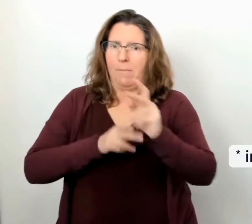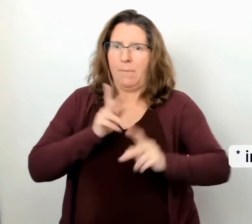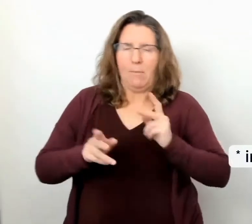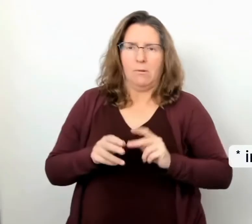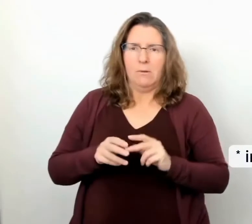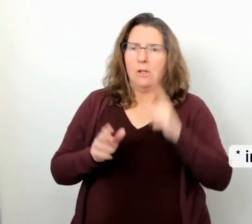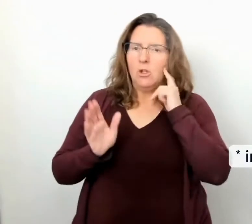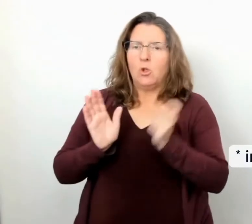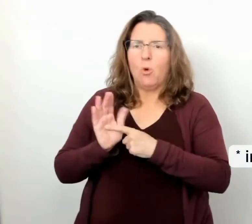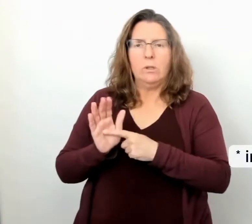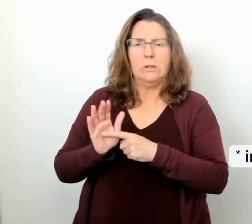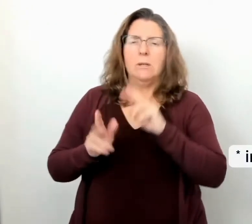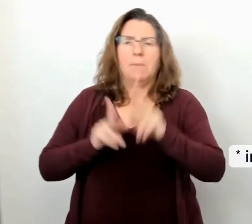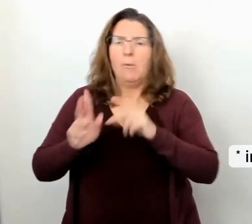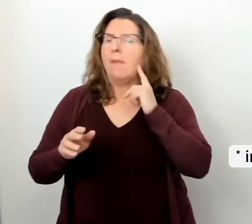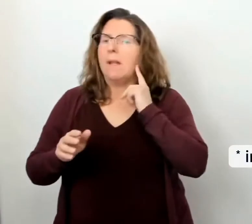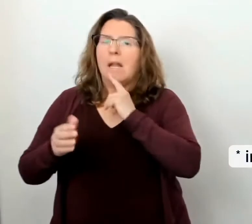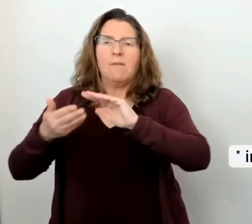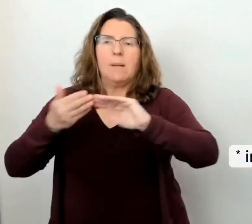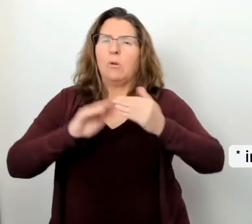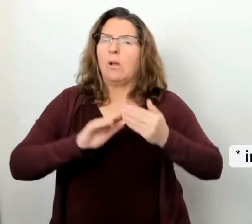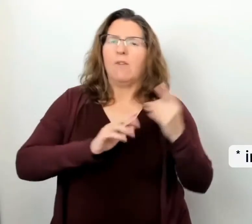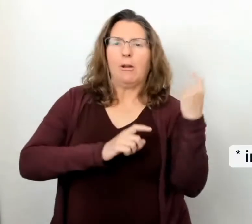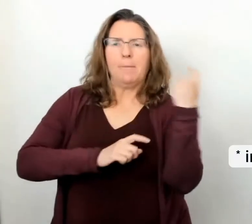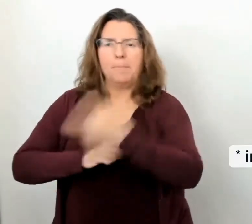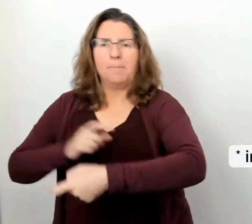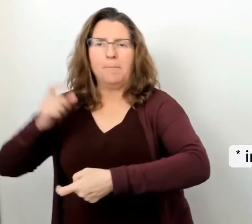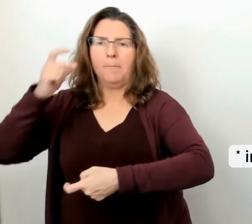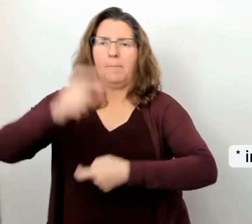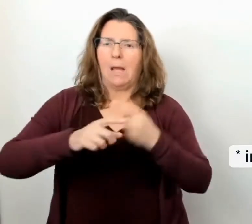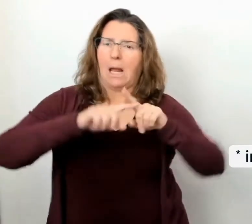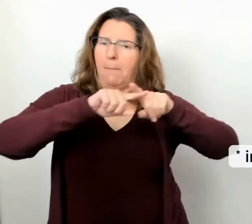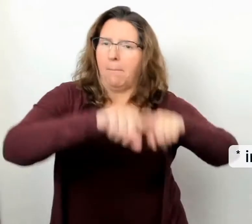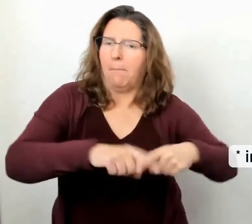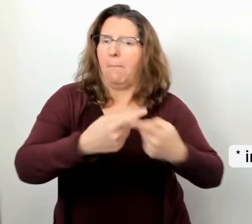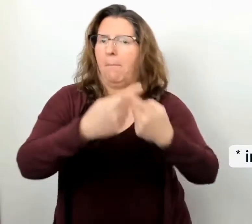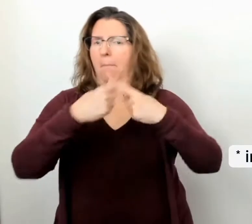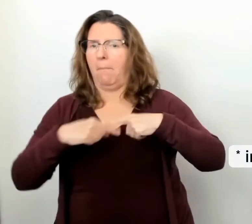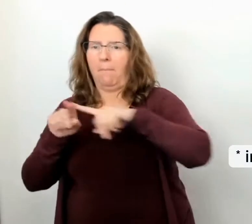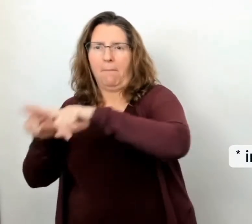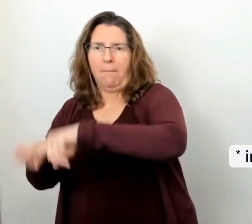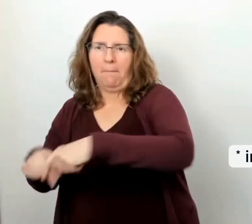In the deaf community reciprocity and interdependence is highly valued and widely practiced.